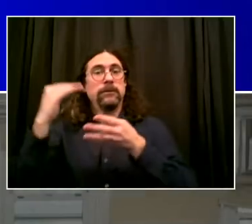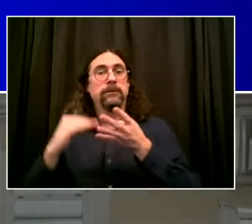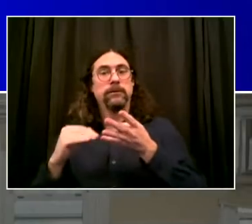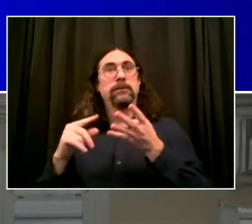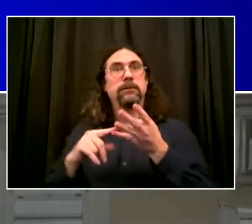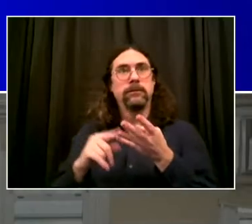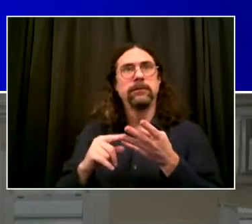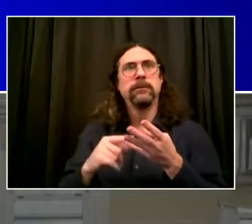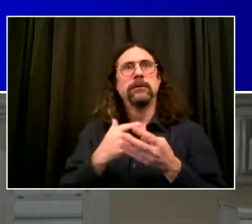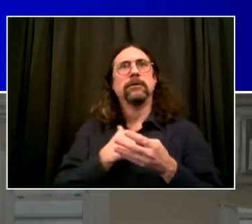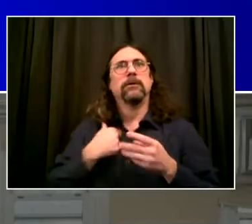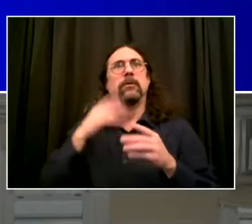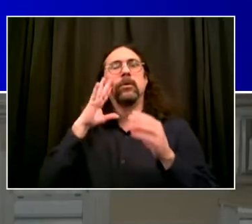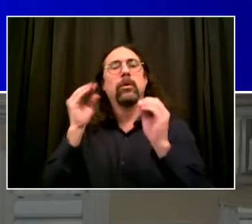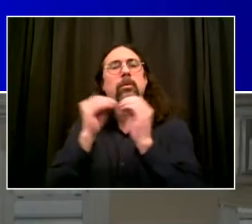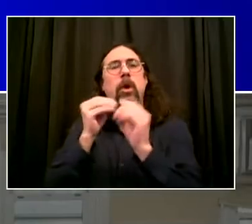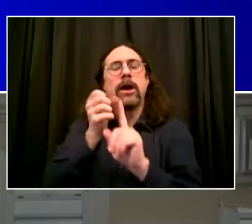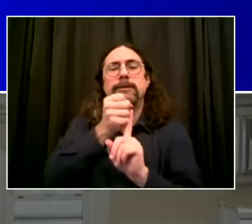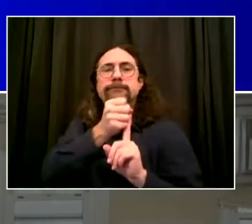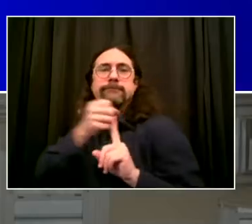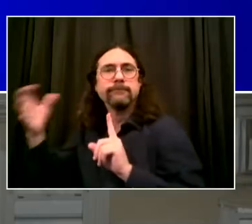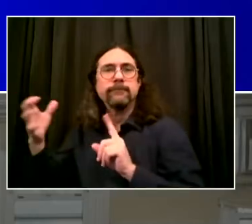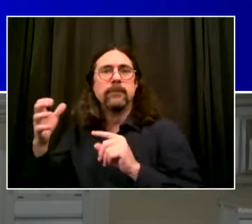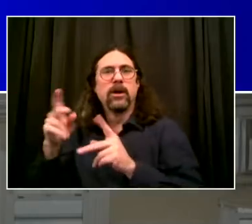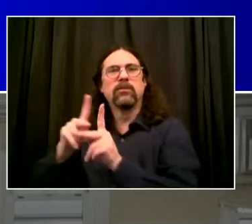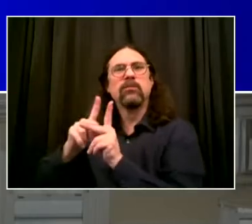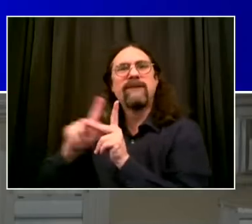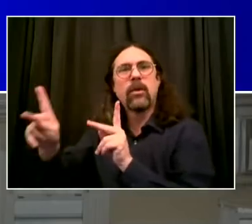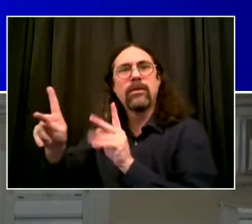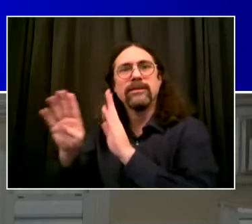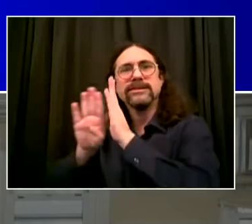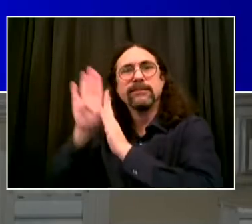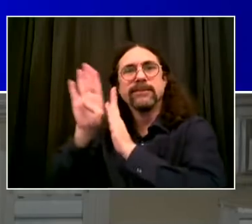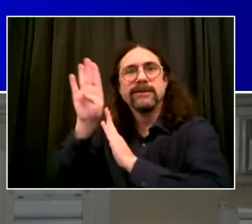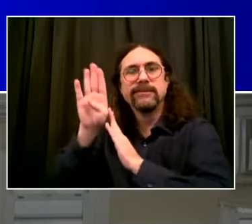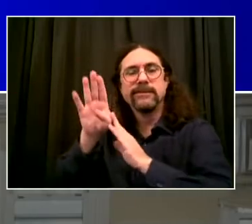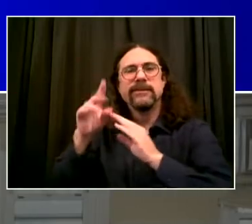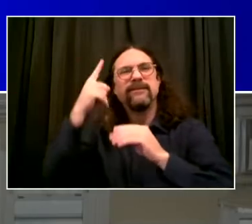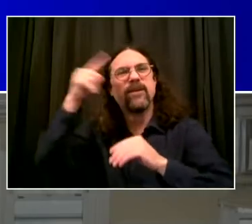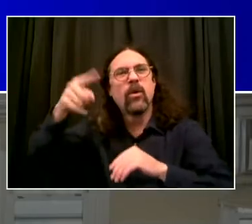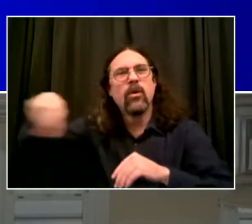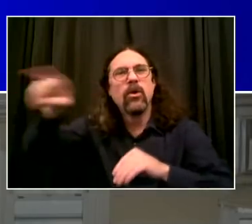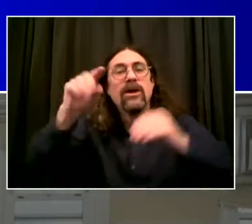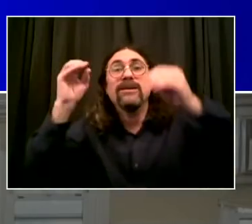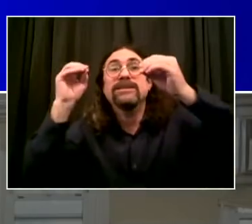CITY AND MAKE IT AVAILABLE HERE. BEFORE WE ARE DEEPENING OUR